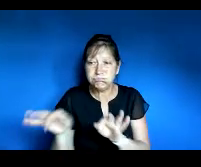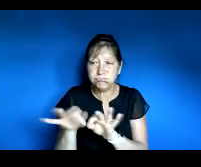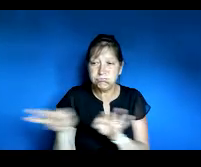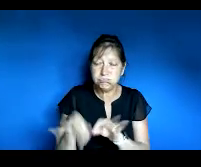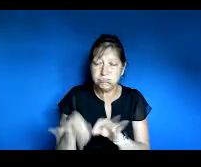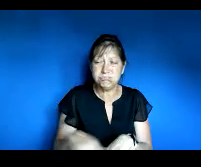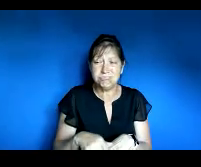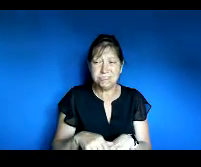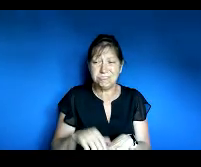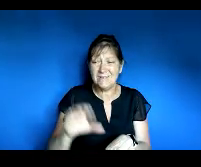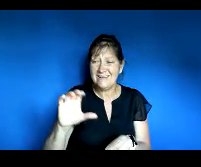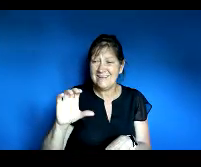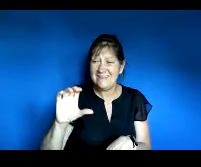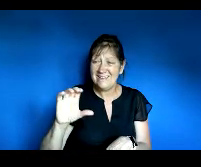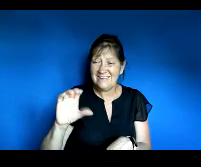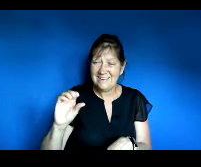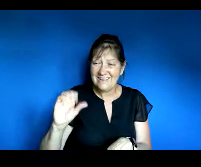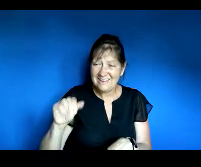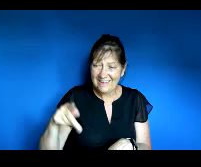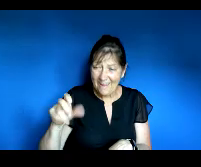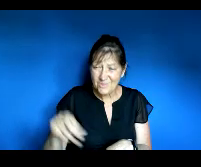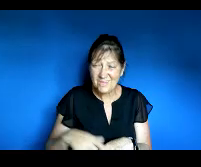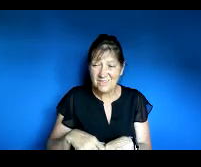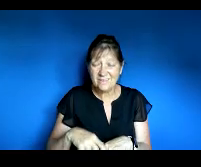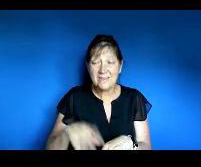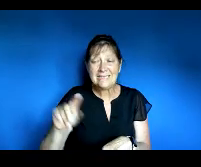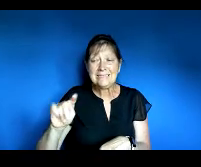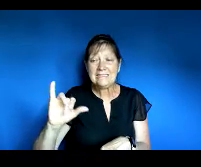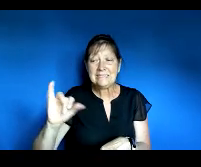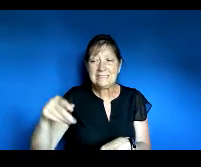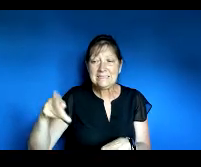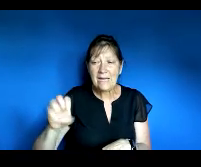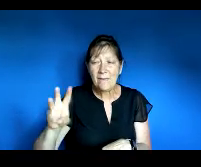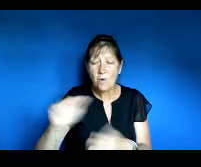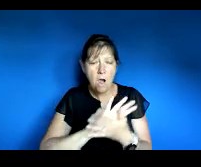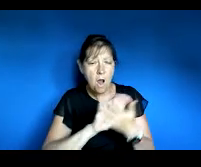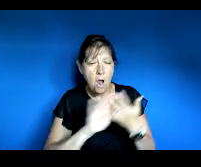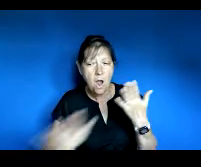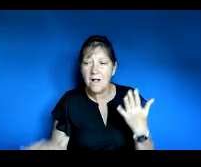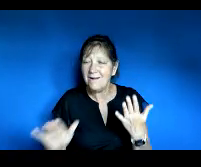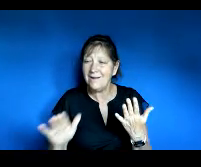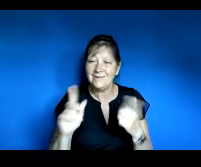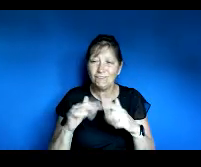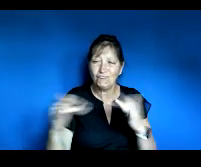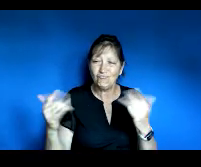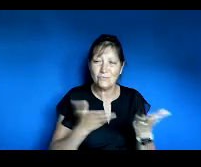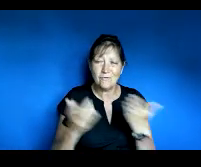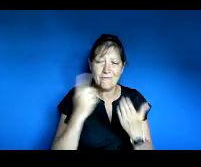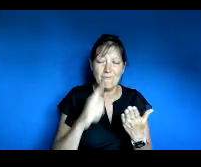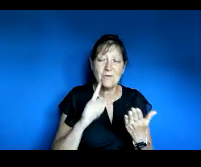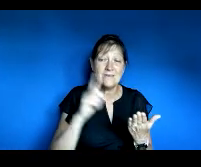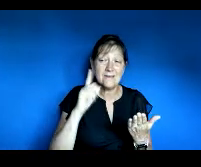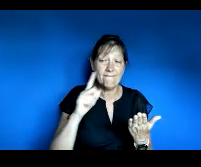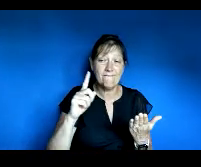are all examples of accommodations we provide to students who are deaf or hard of hearing. And then we provide adaptive technology as well.